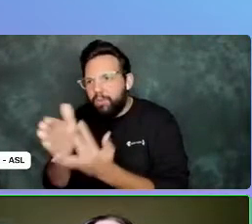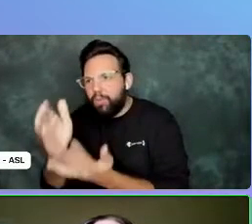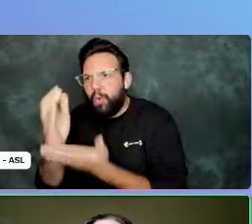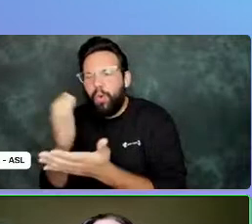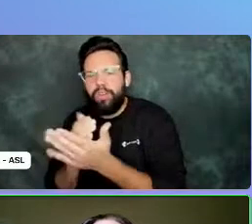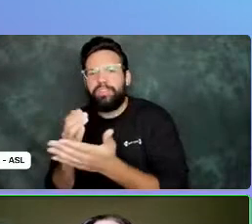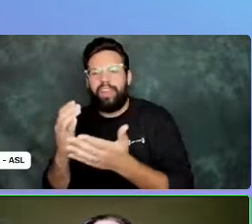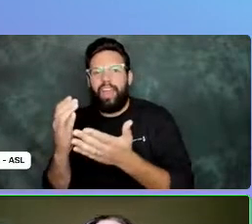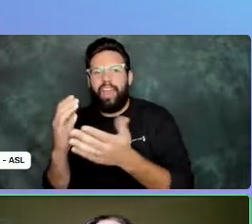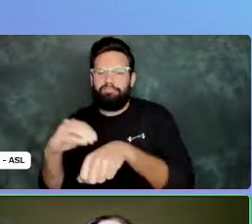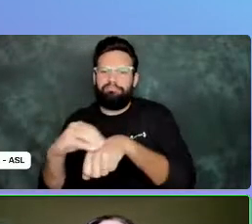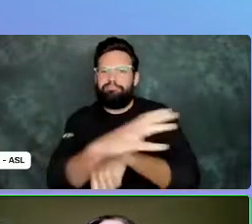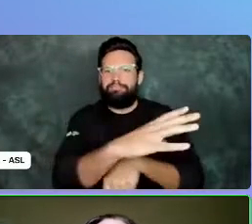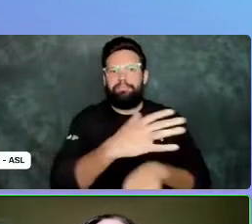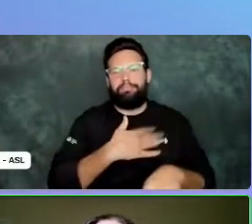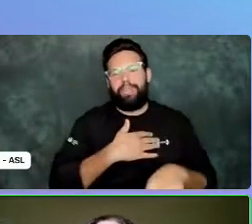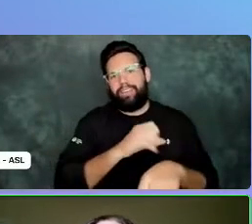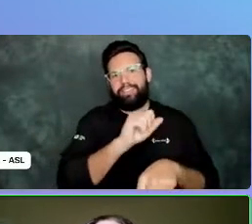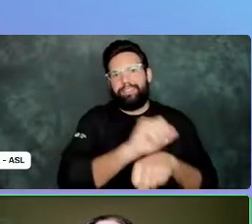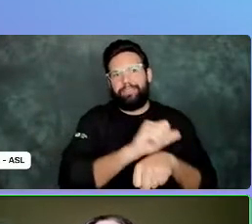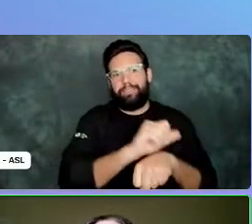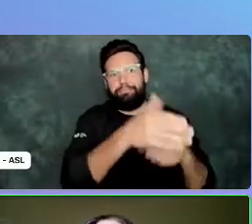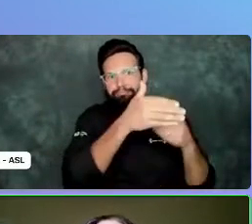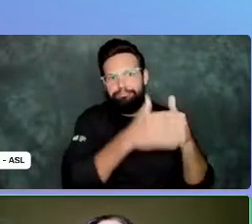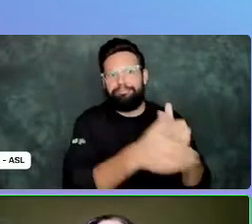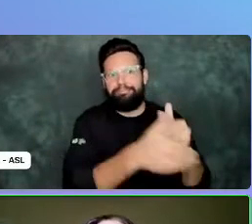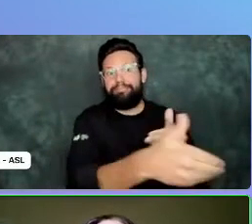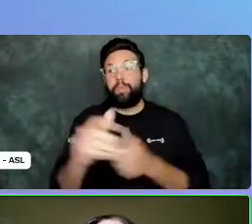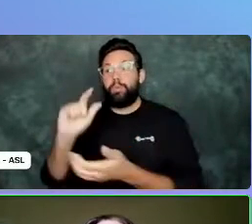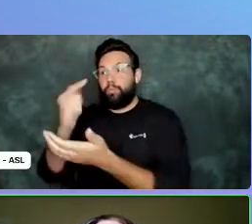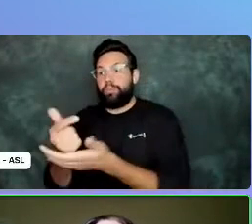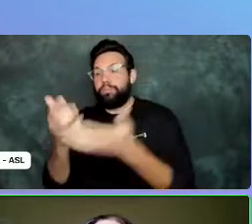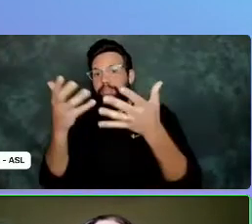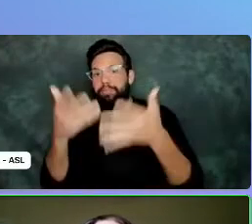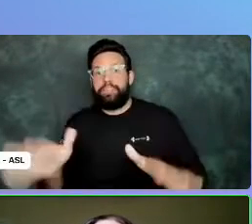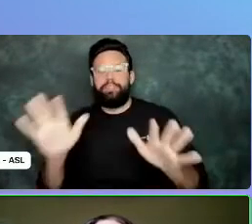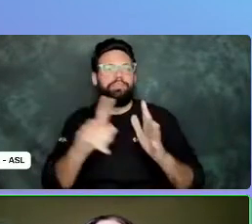accessibility, and I used a lot of my coursework and it's really informed my career ever since.